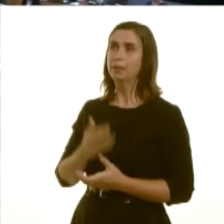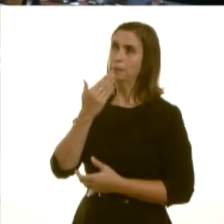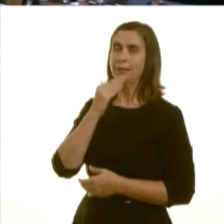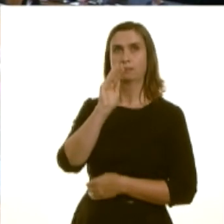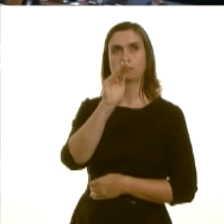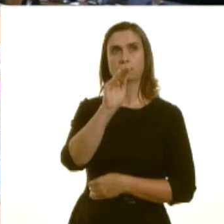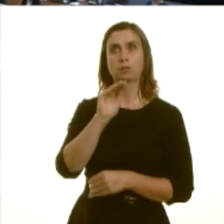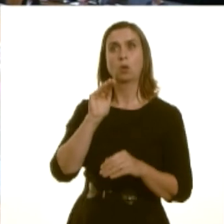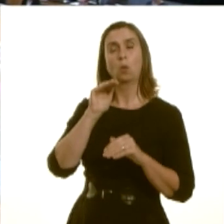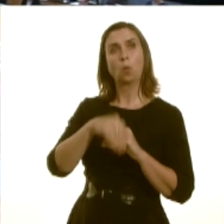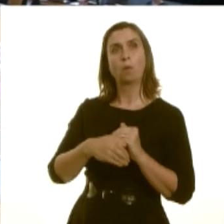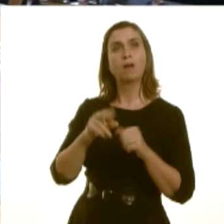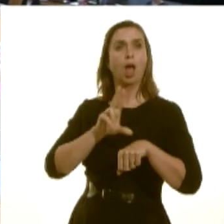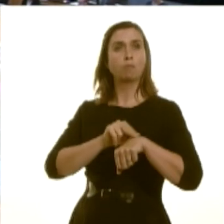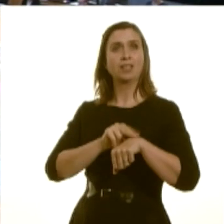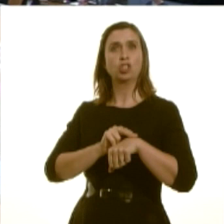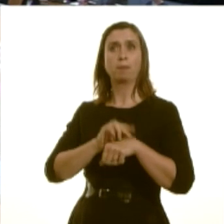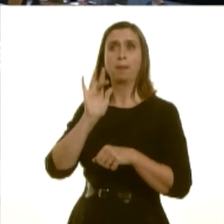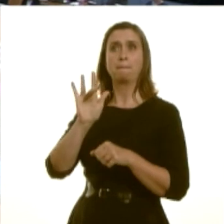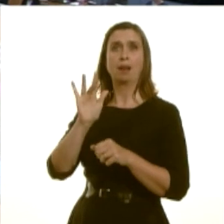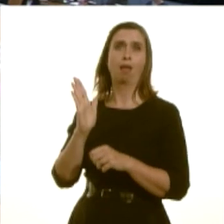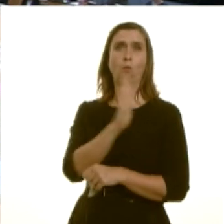a Gorllewin Cymru? OAQ(4)1823(FM) Carwyn Jones: Yes. Funding across Wales is